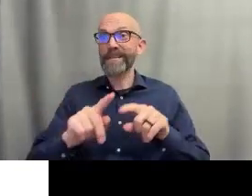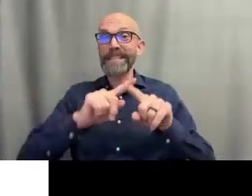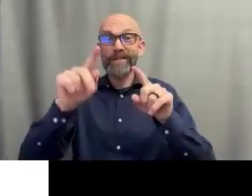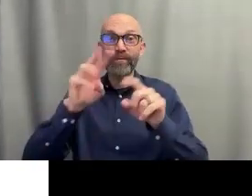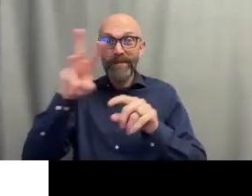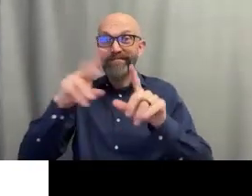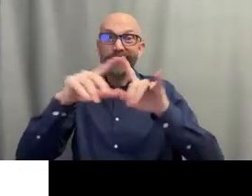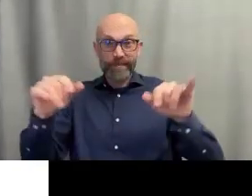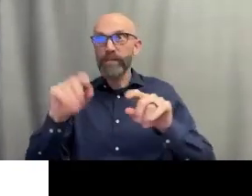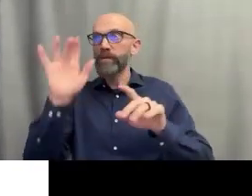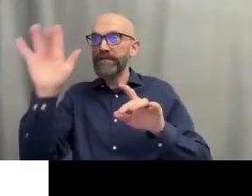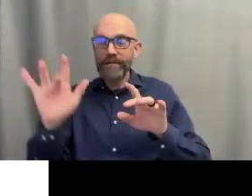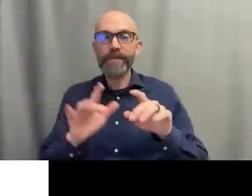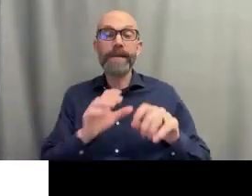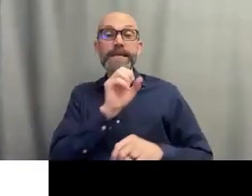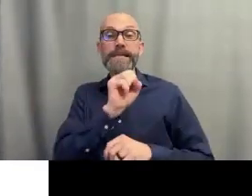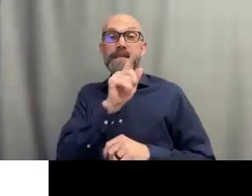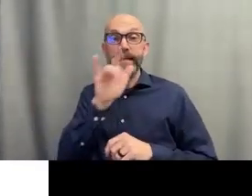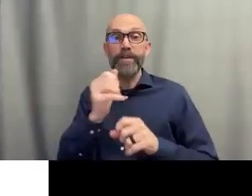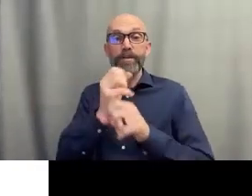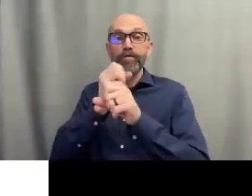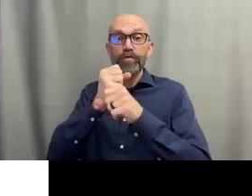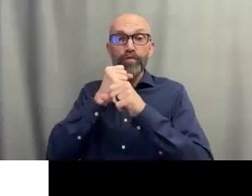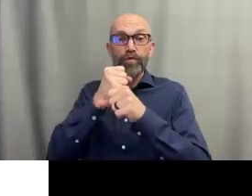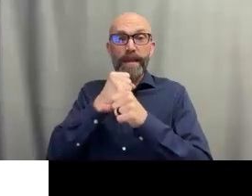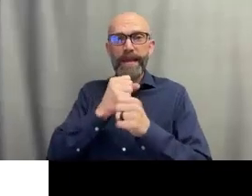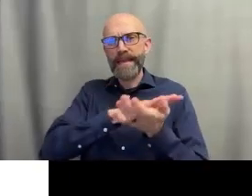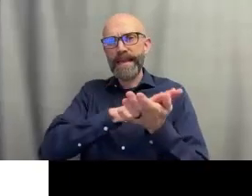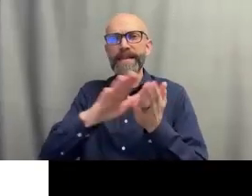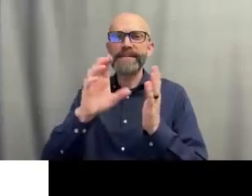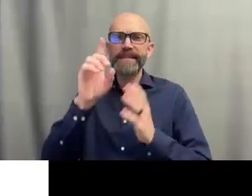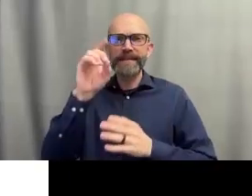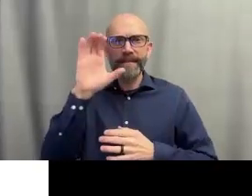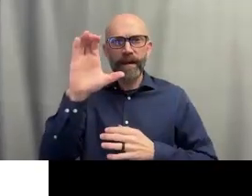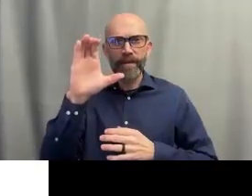Sally created a really nice document that we can send after the session with the links to each of these.